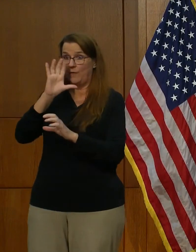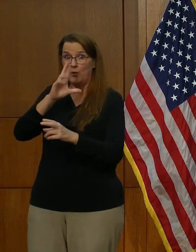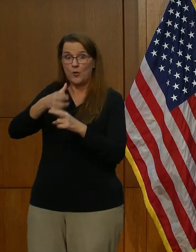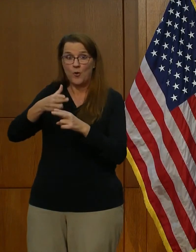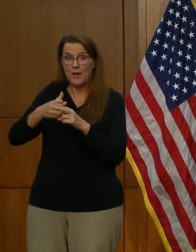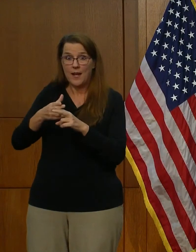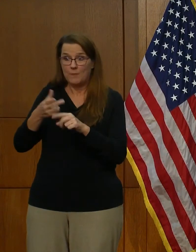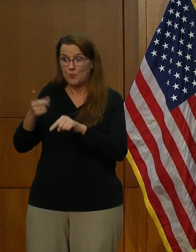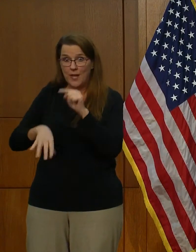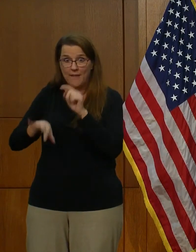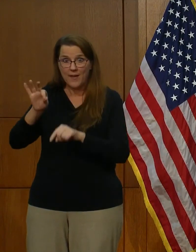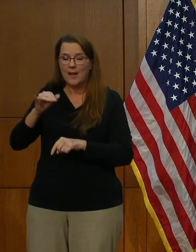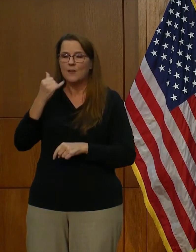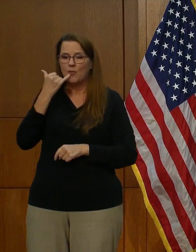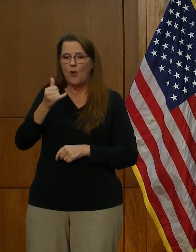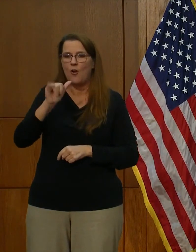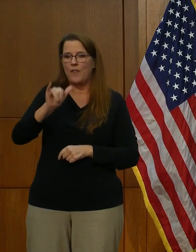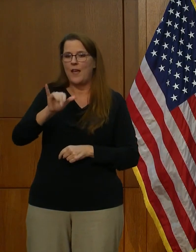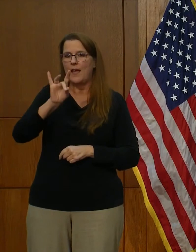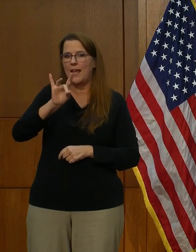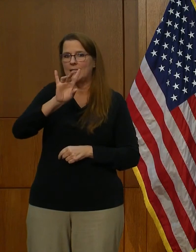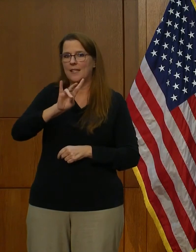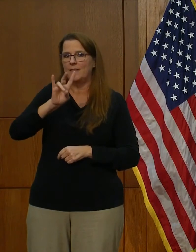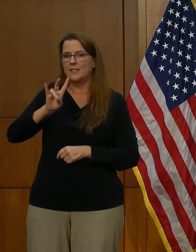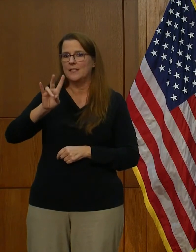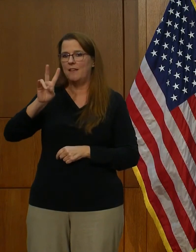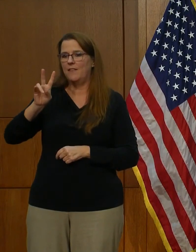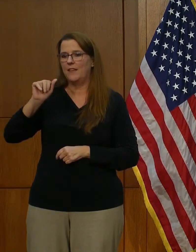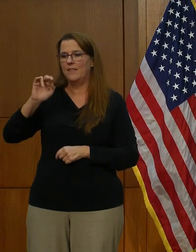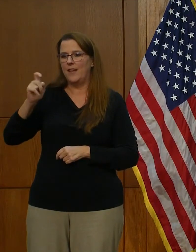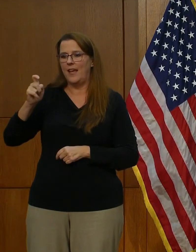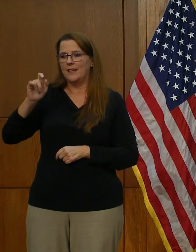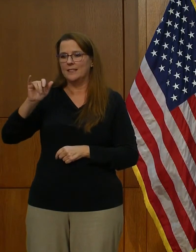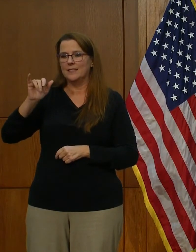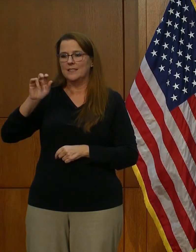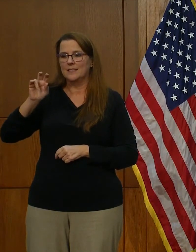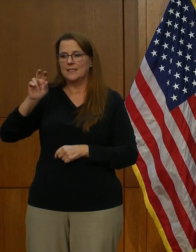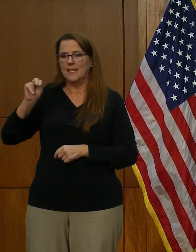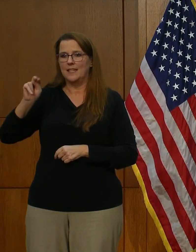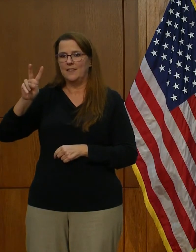WHAT WE WOULD WANT ANYBODY WHO CAN'T FIND THEMSELVES TO DO IS TO CALL THE 1877 VACCINE VDH